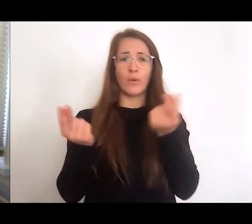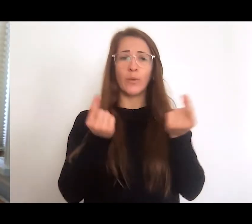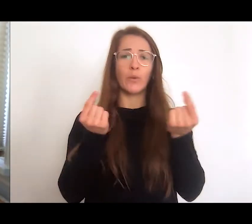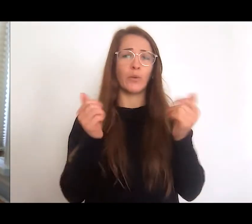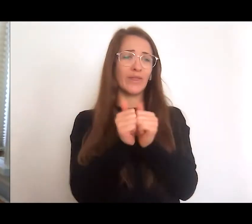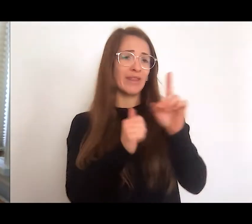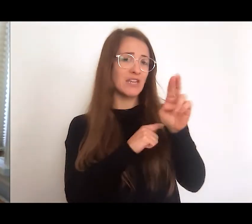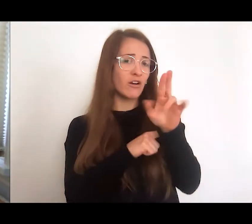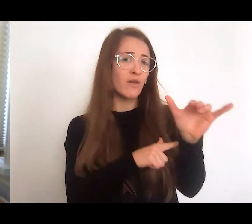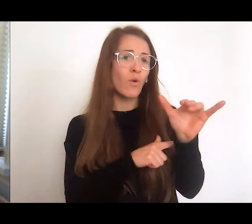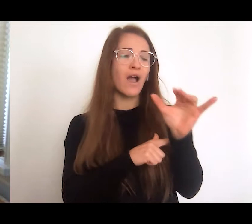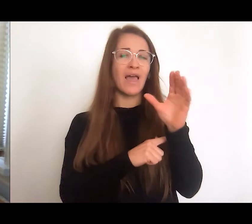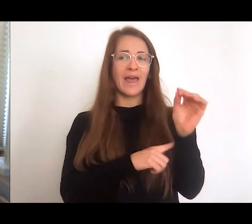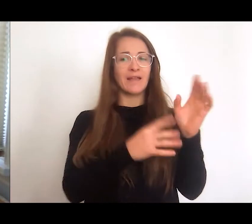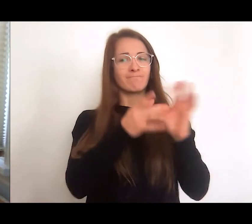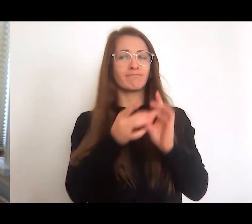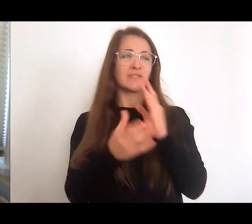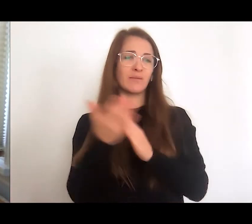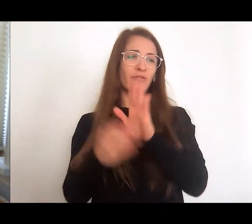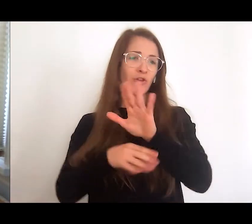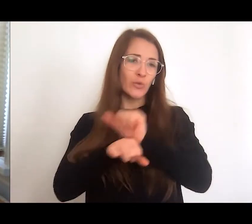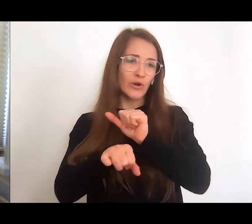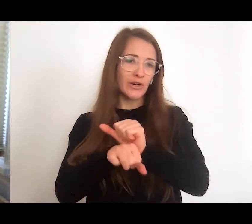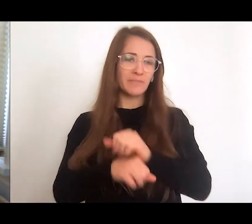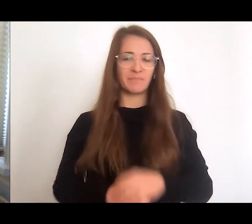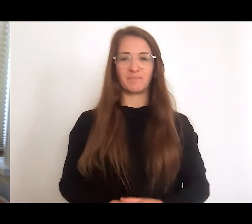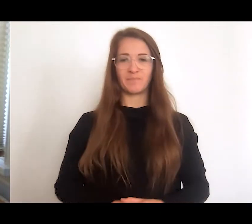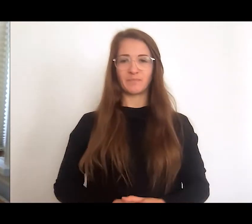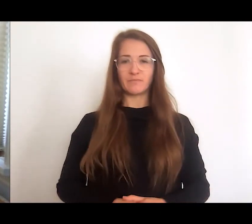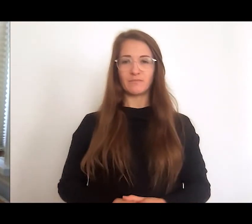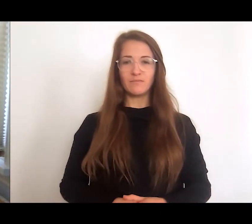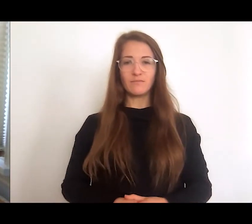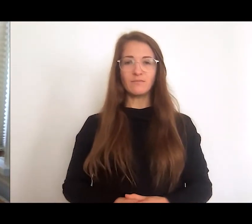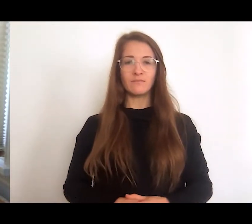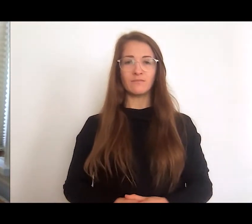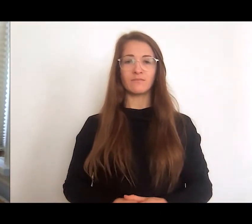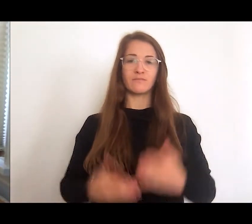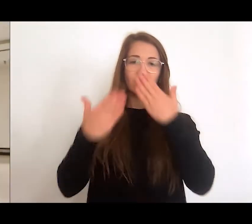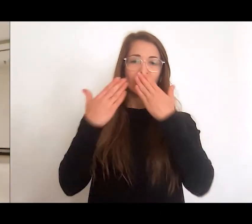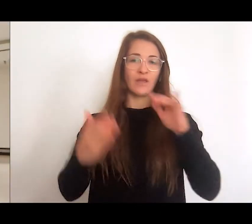INTRODUCE YOURSELF AND YOUR JOB TITLE AND THE WORK THAT YOU ARE DOING WITH US.